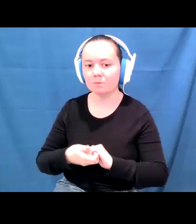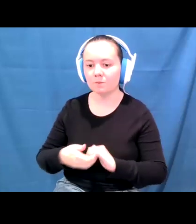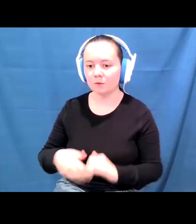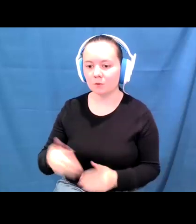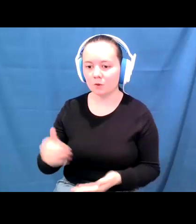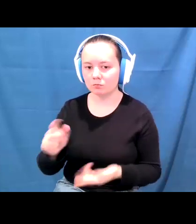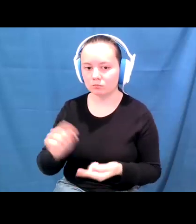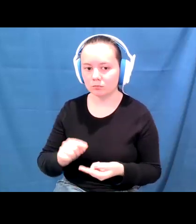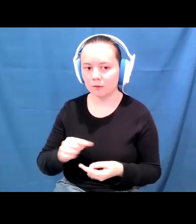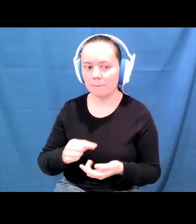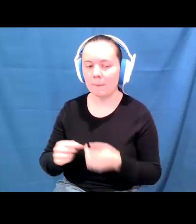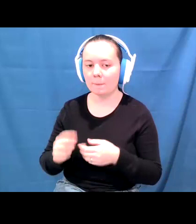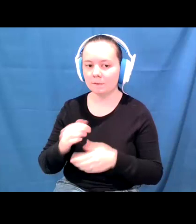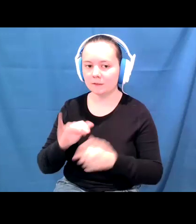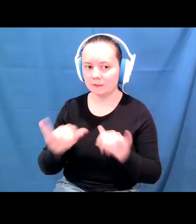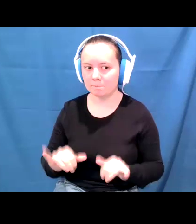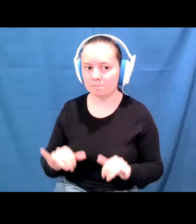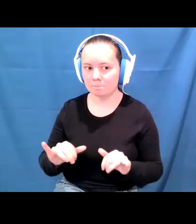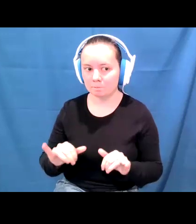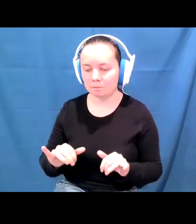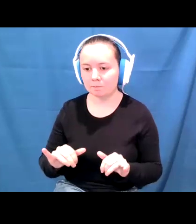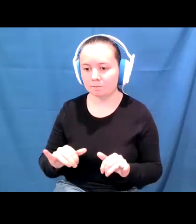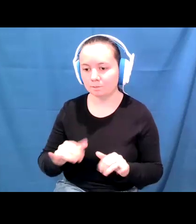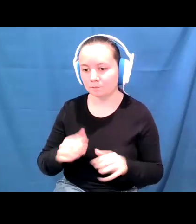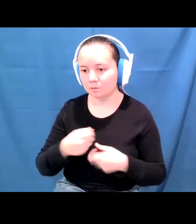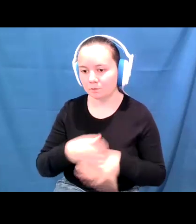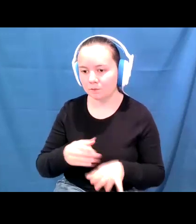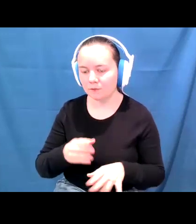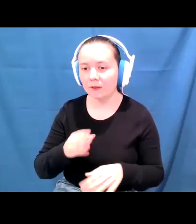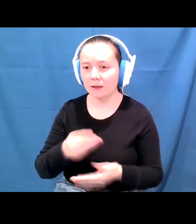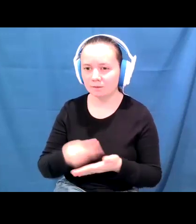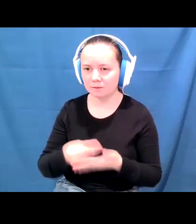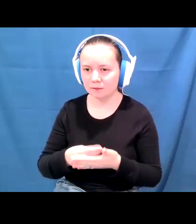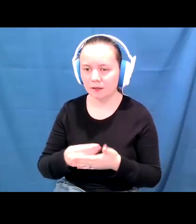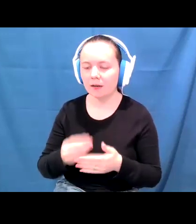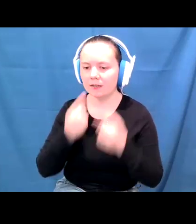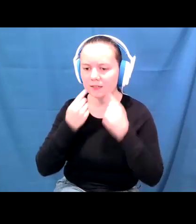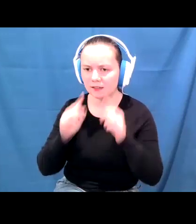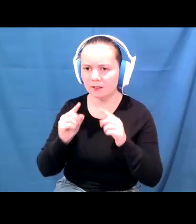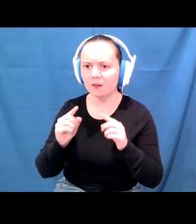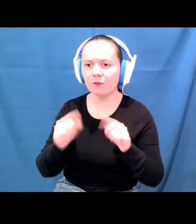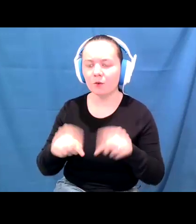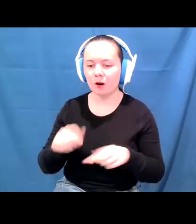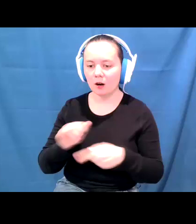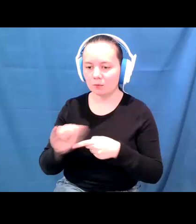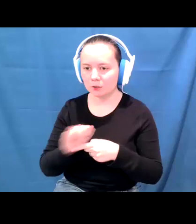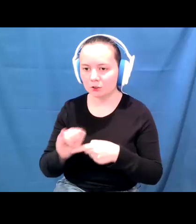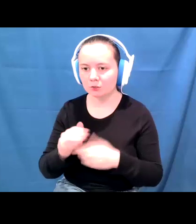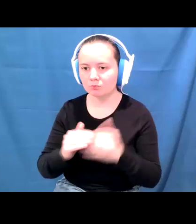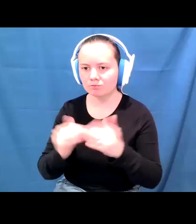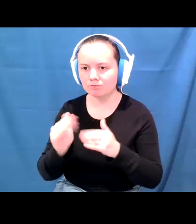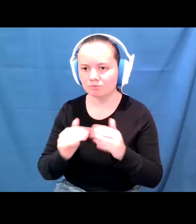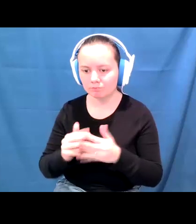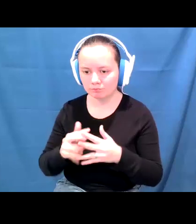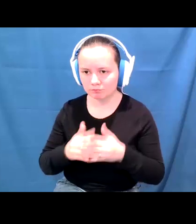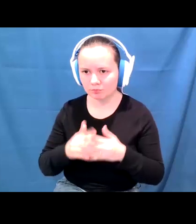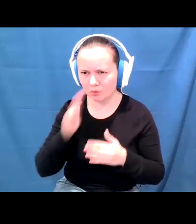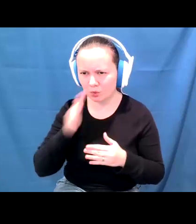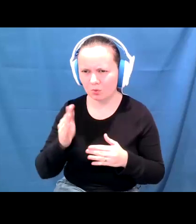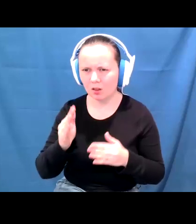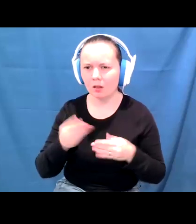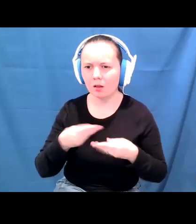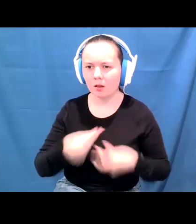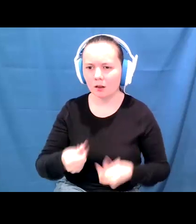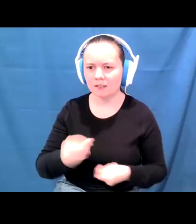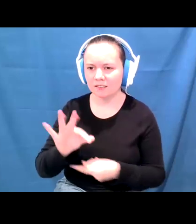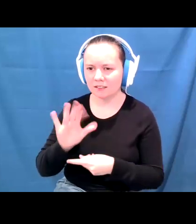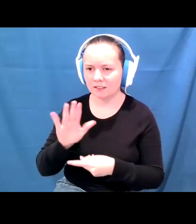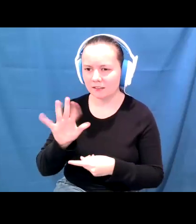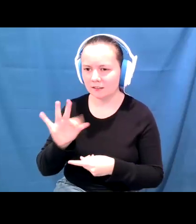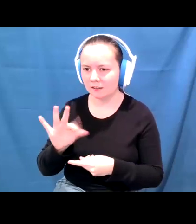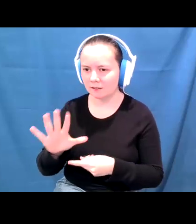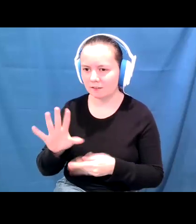ETA recently released a funding opportunity announcement for a grant program called Apprenticeship Building America. It will award $95 million total with individual grant sizes ranging from one to 8 million.